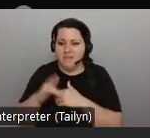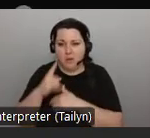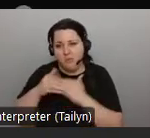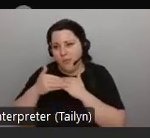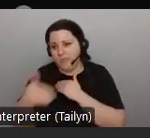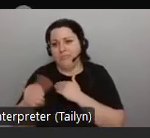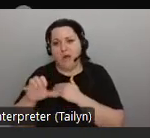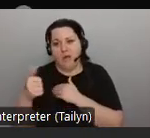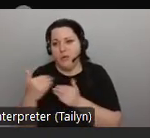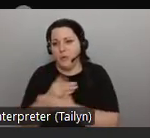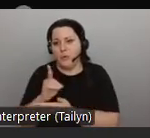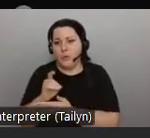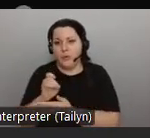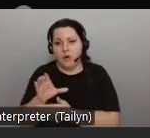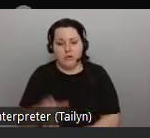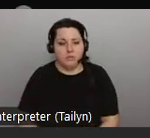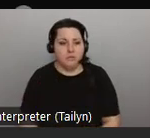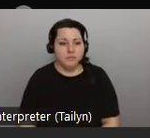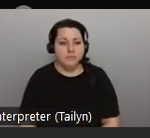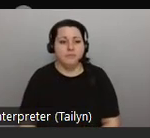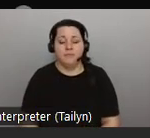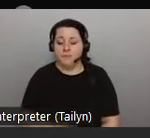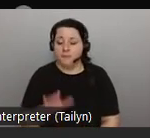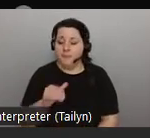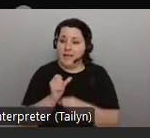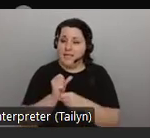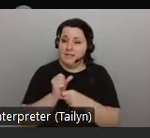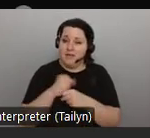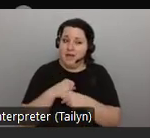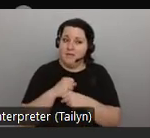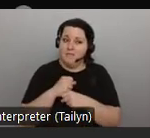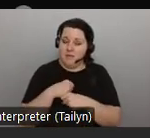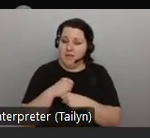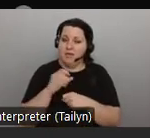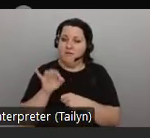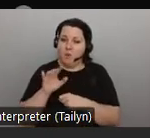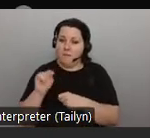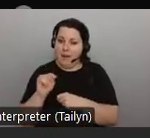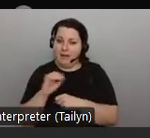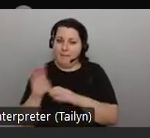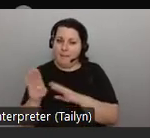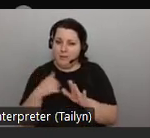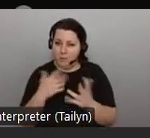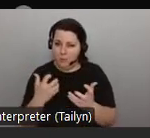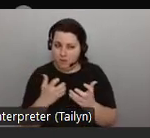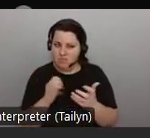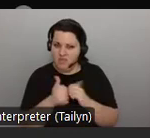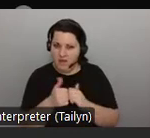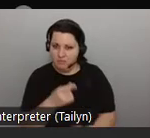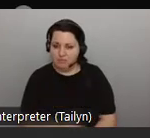template. If you do it only in this document it only staves -- saves